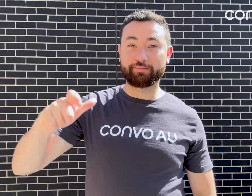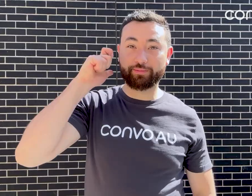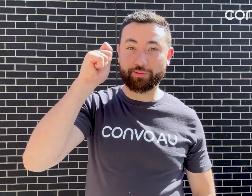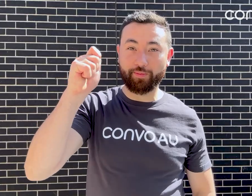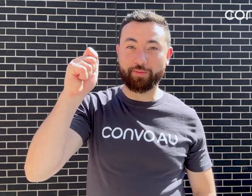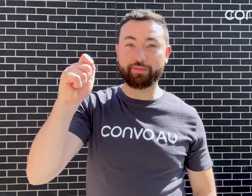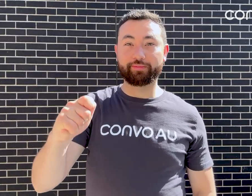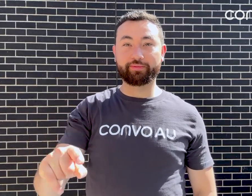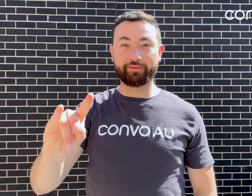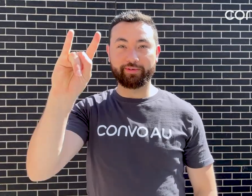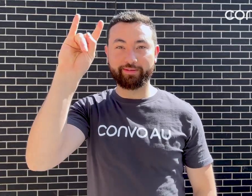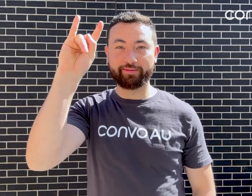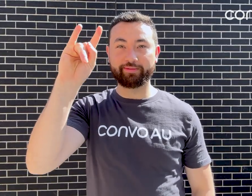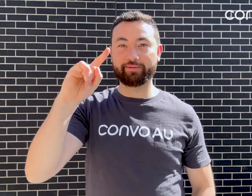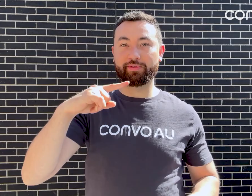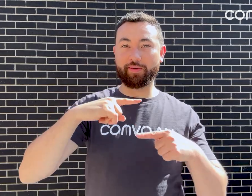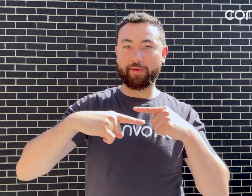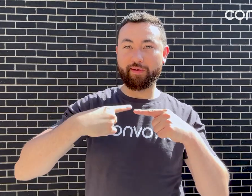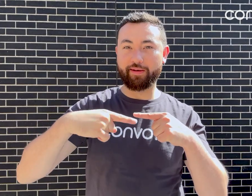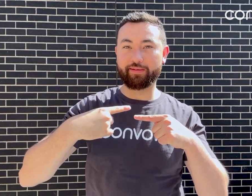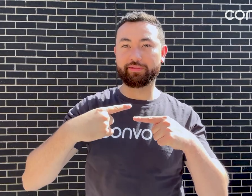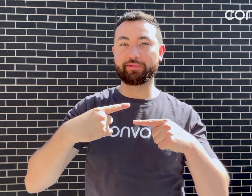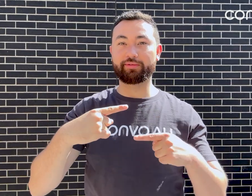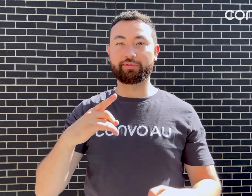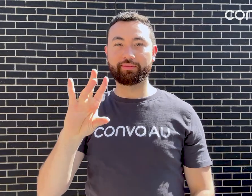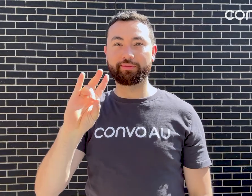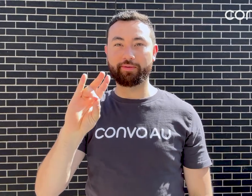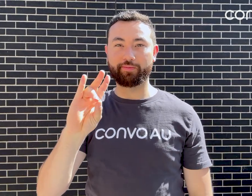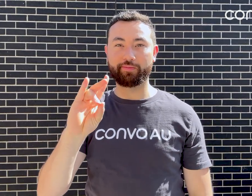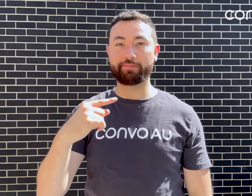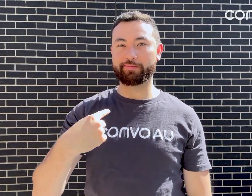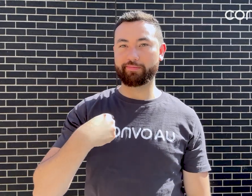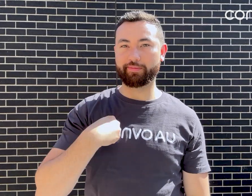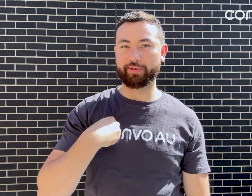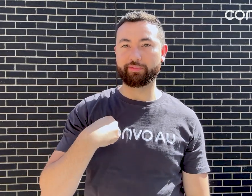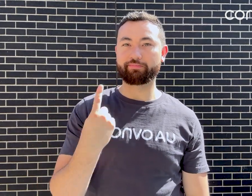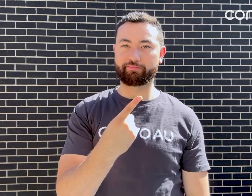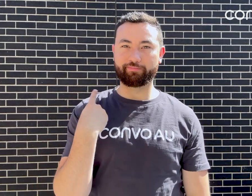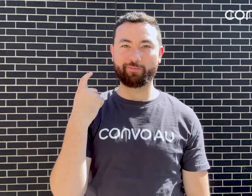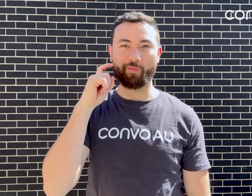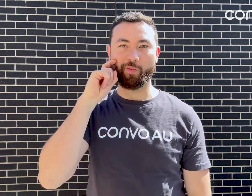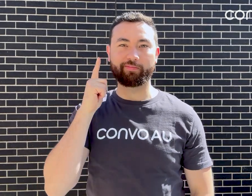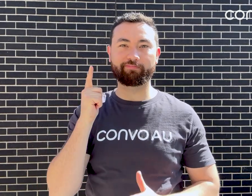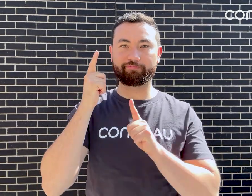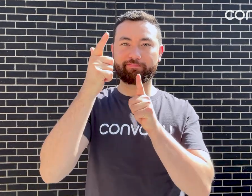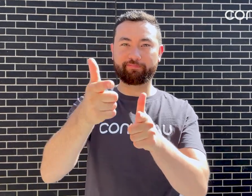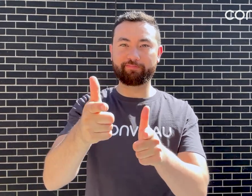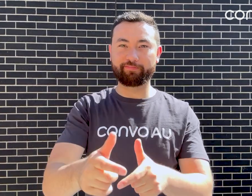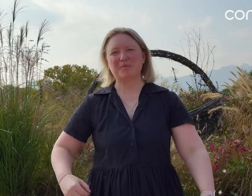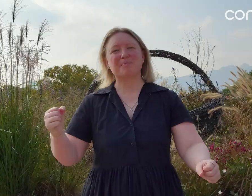Todd, SaengJae, Kyle and Sarah Maree and I will all be there.